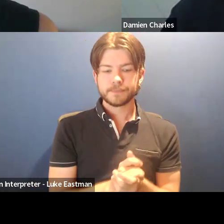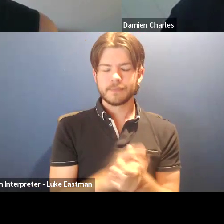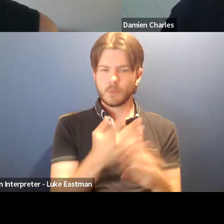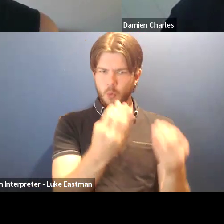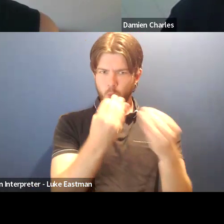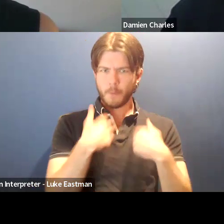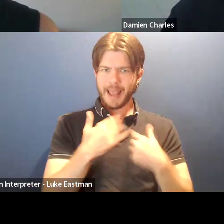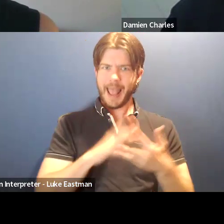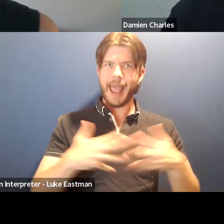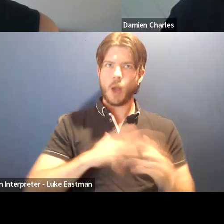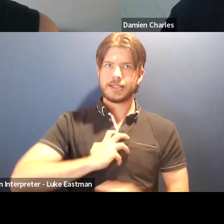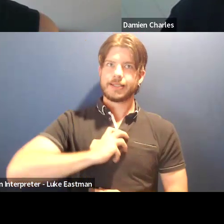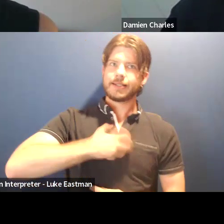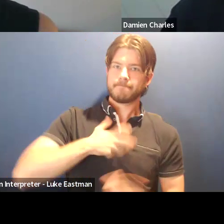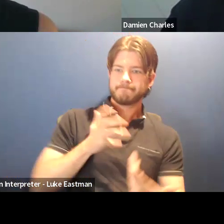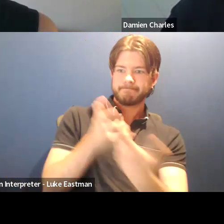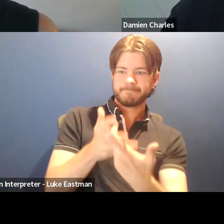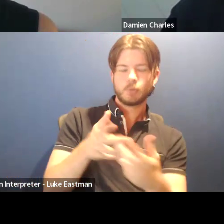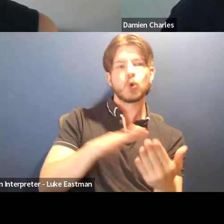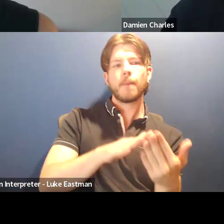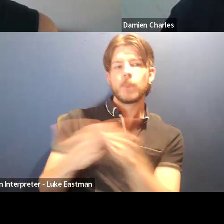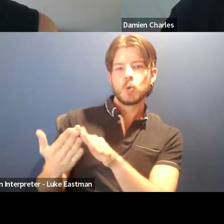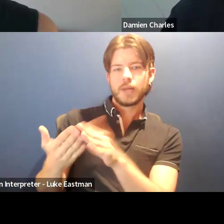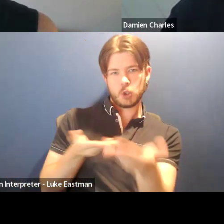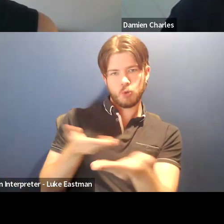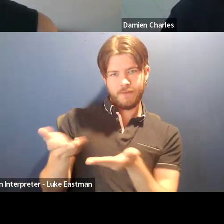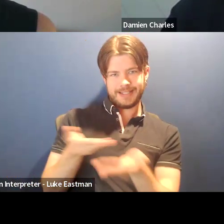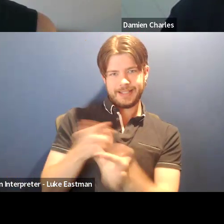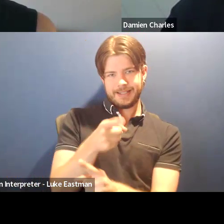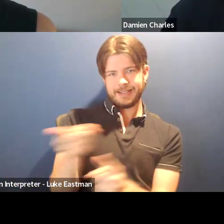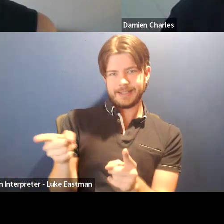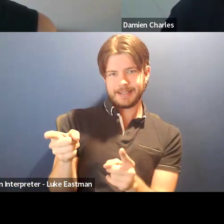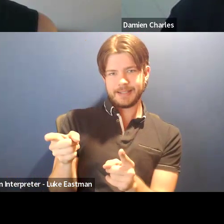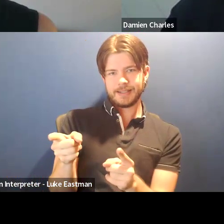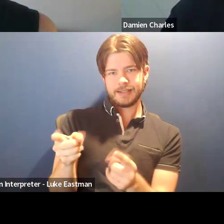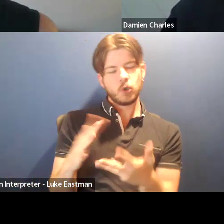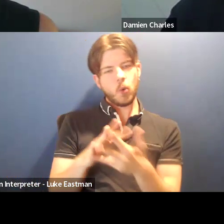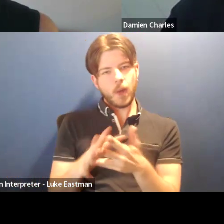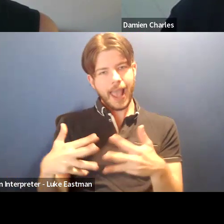service and ways to you